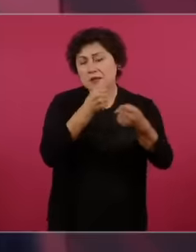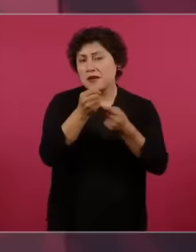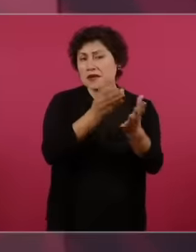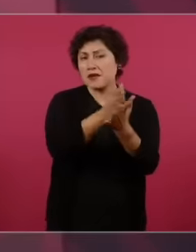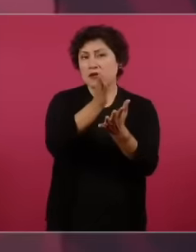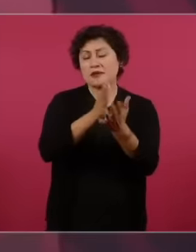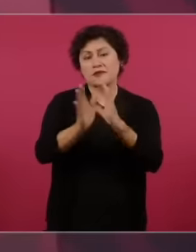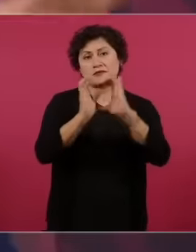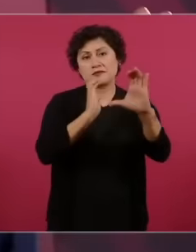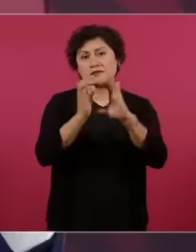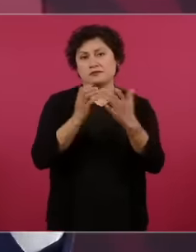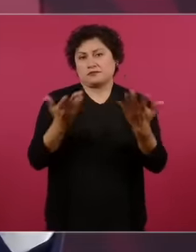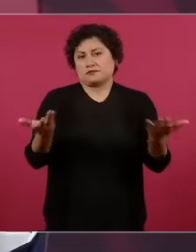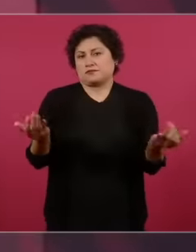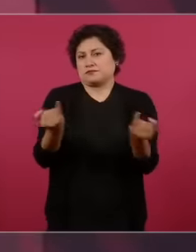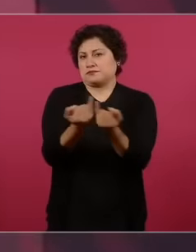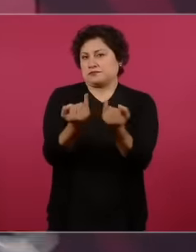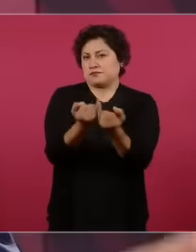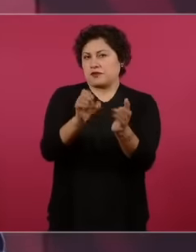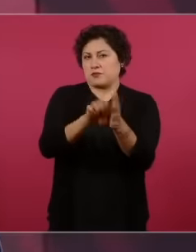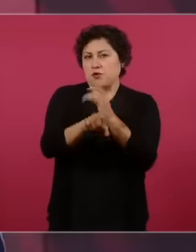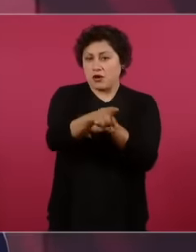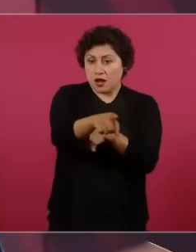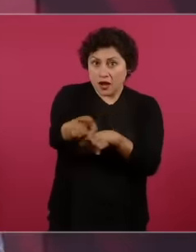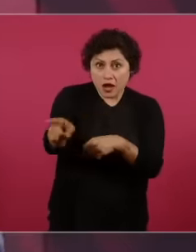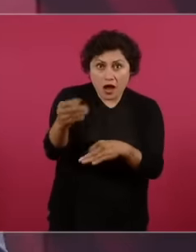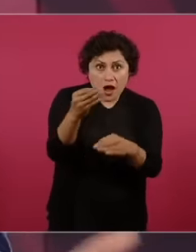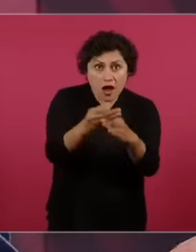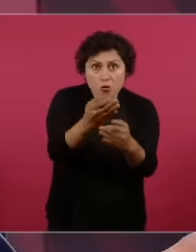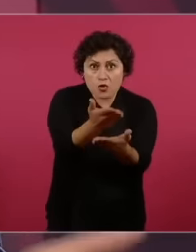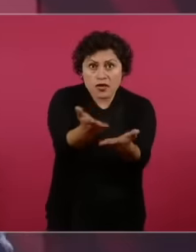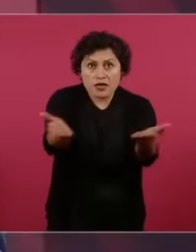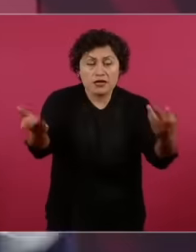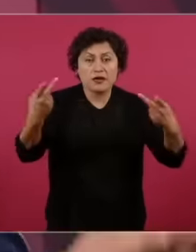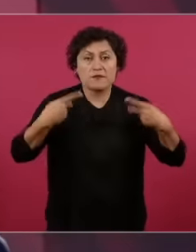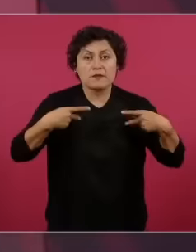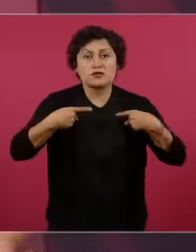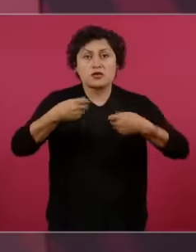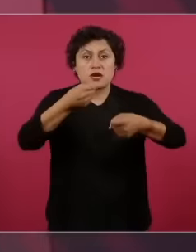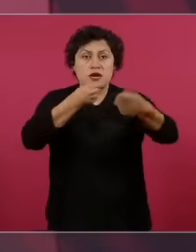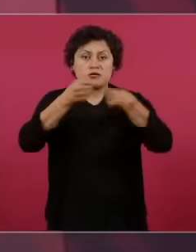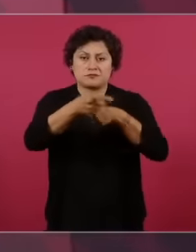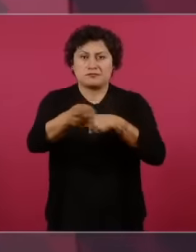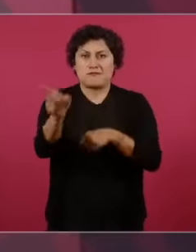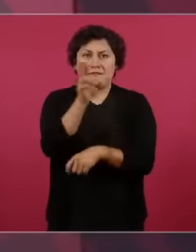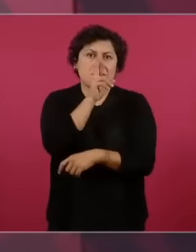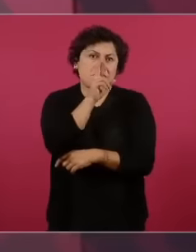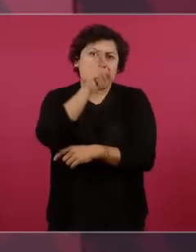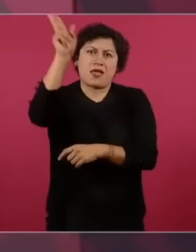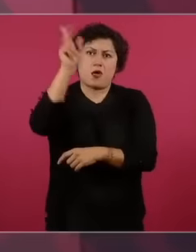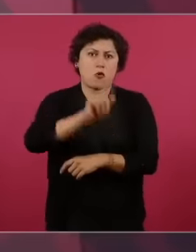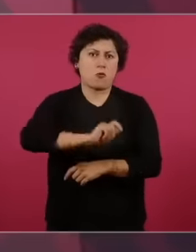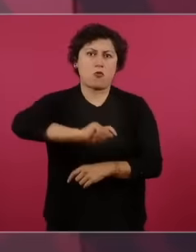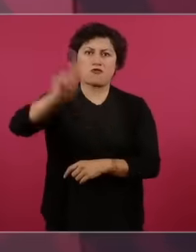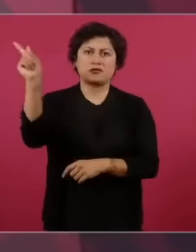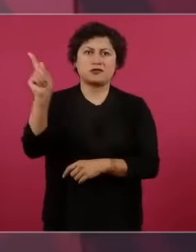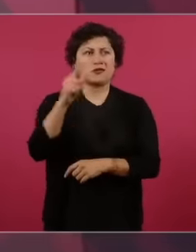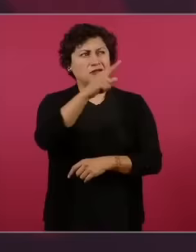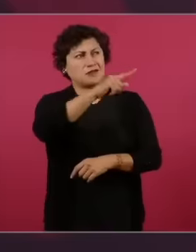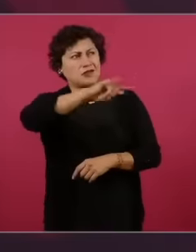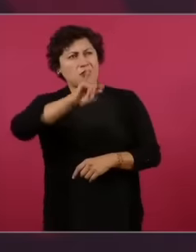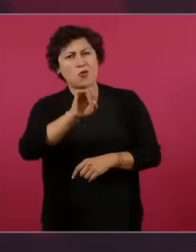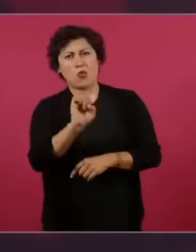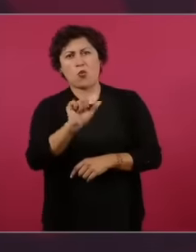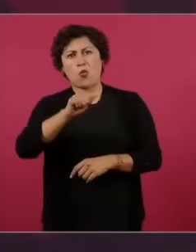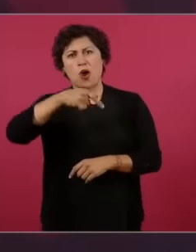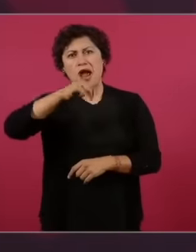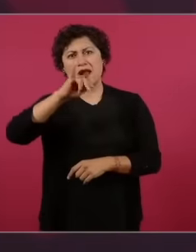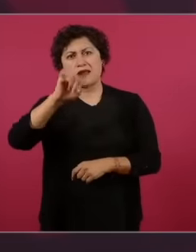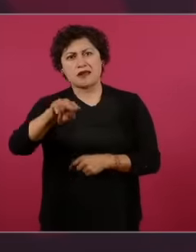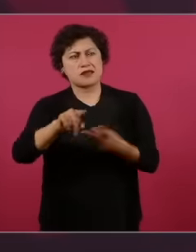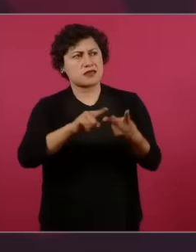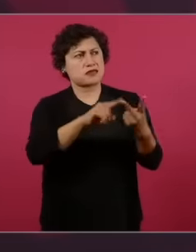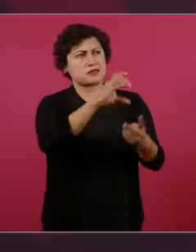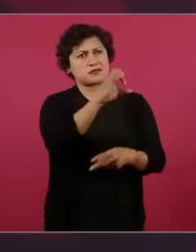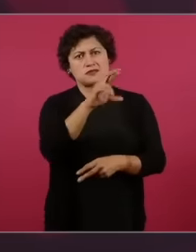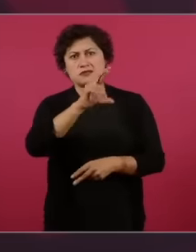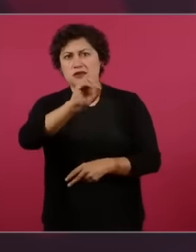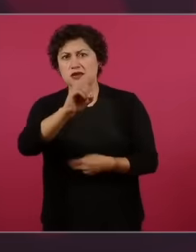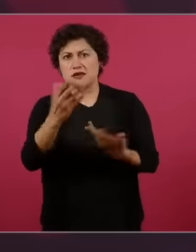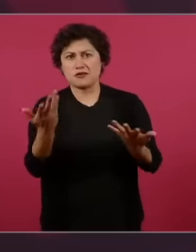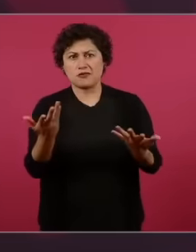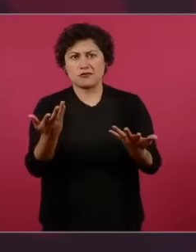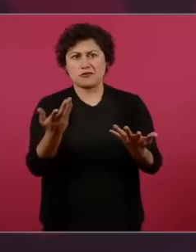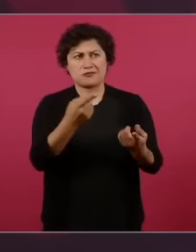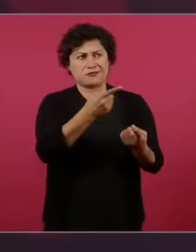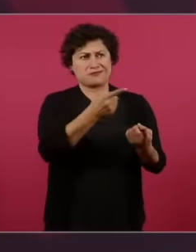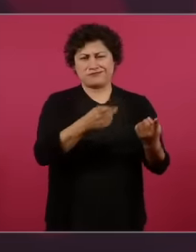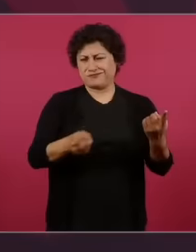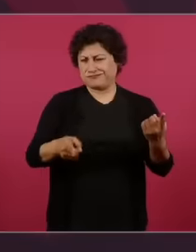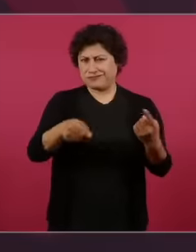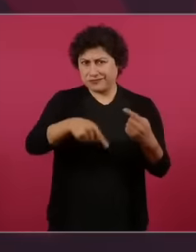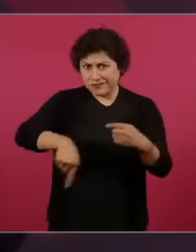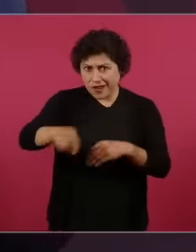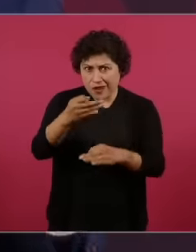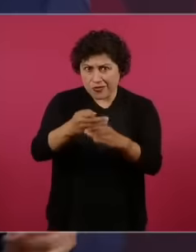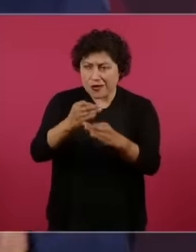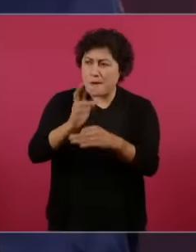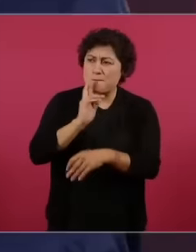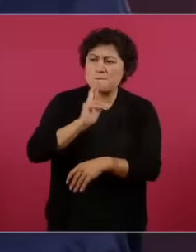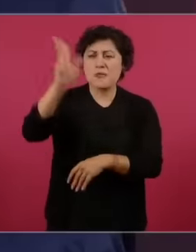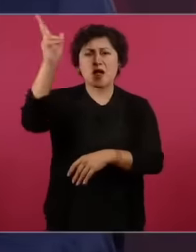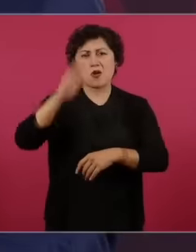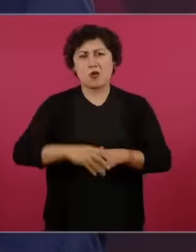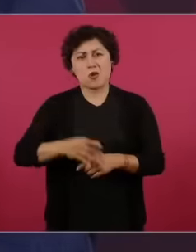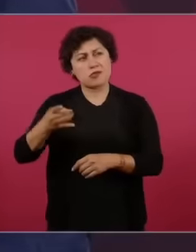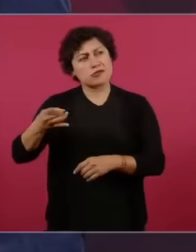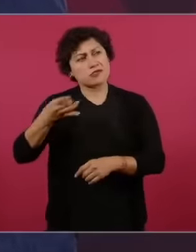there are better journalists, with all due respect, than Joaquín and Ciro or Loré de Mola. What is his name